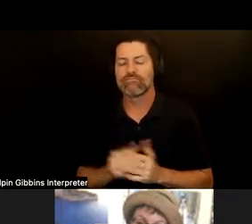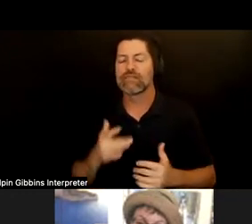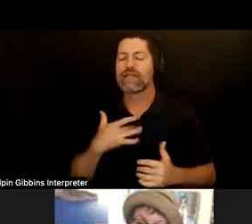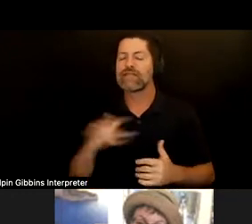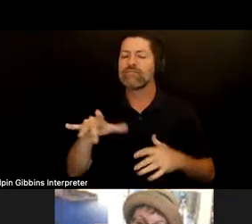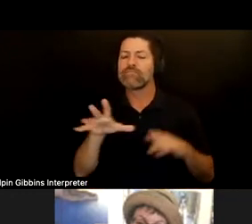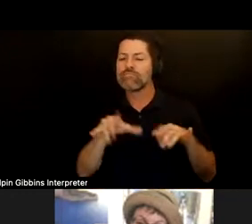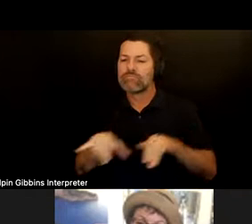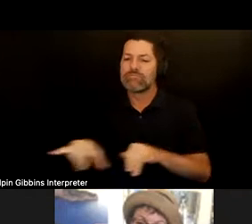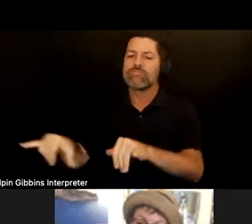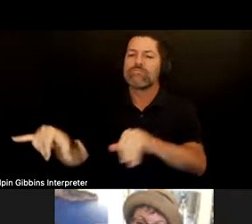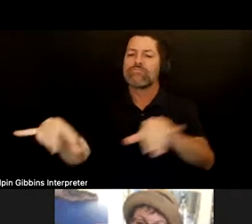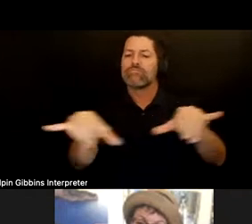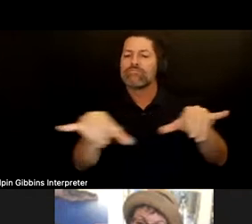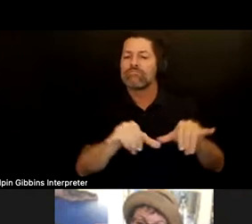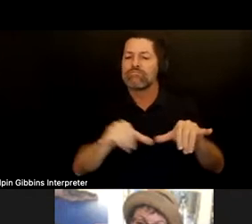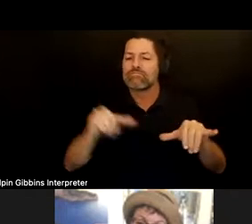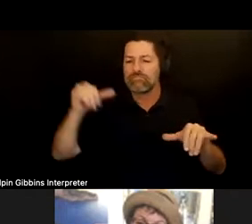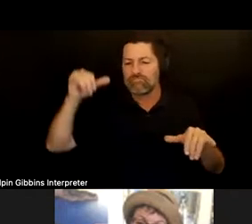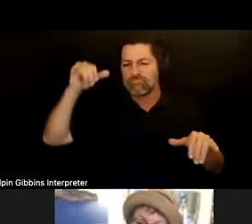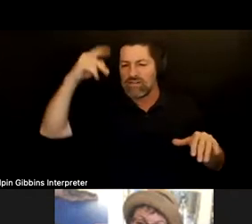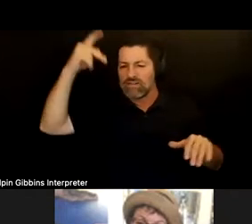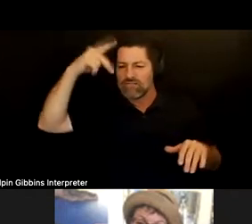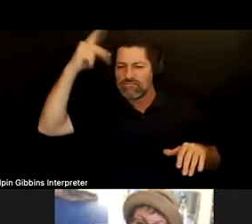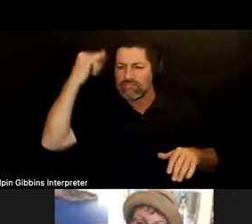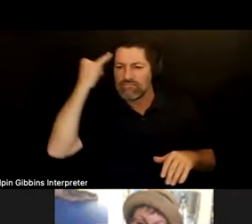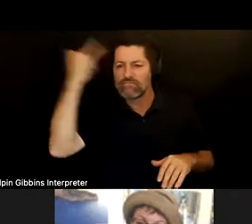kind of philosophical trope that exists in Judaism